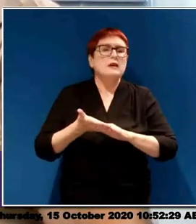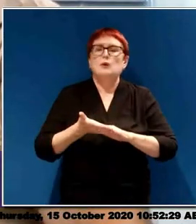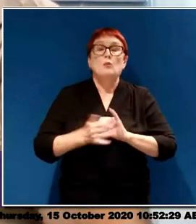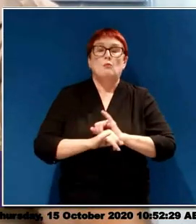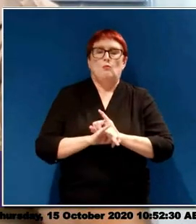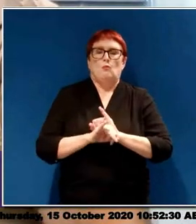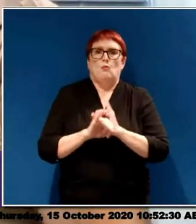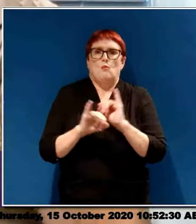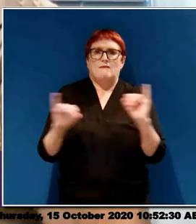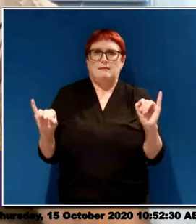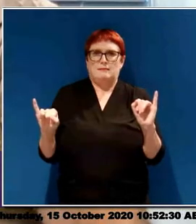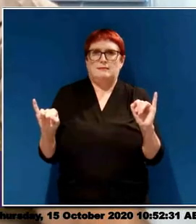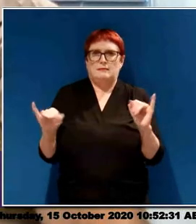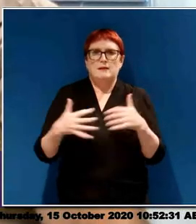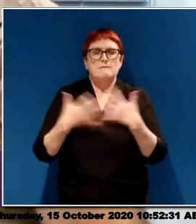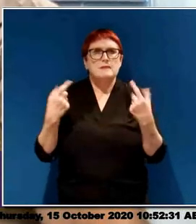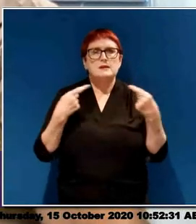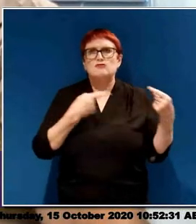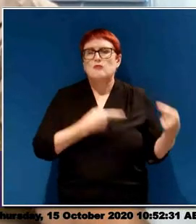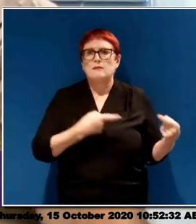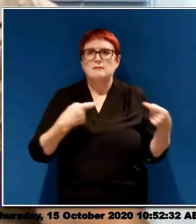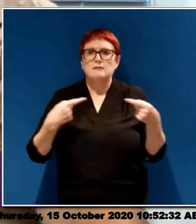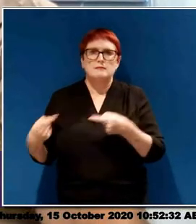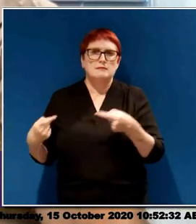Yeah, it didn't improve. He still didn't want to be at school.